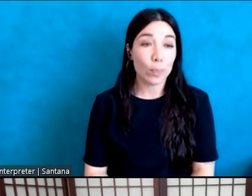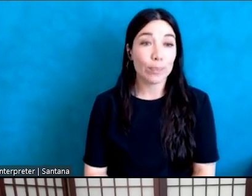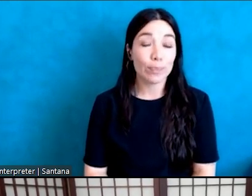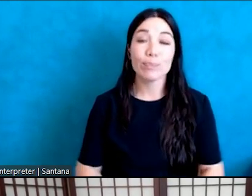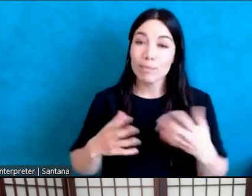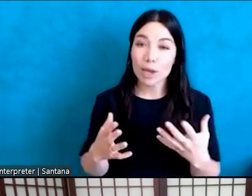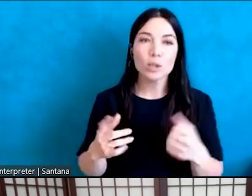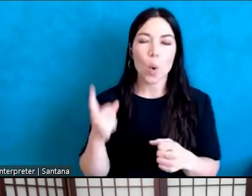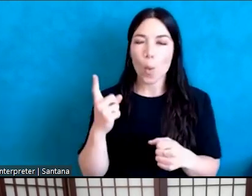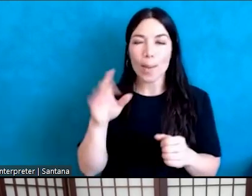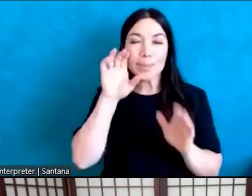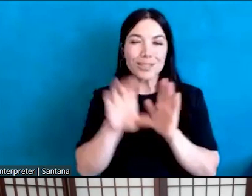We have a caricature of a speaker.